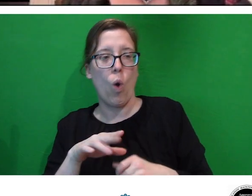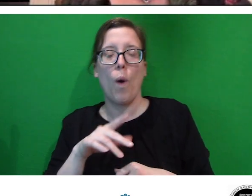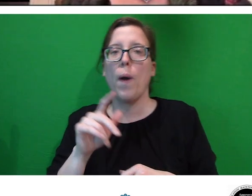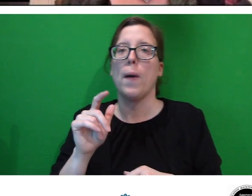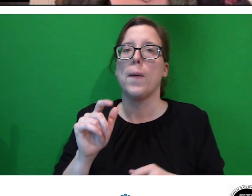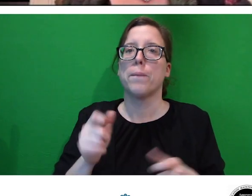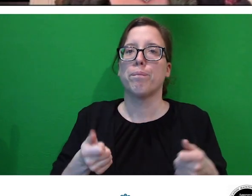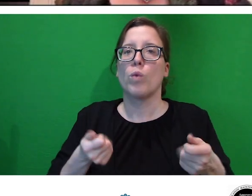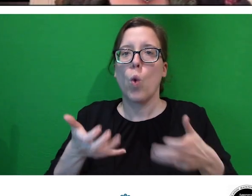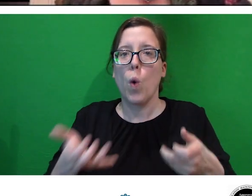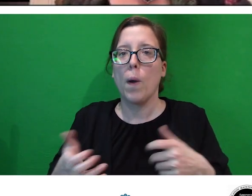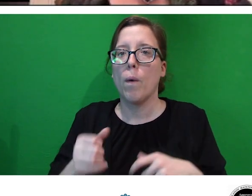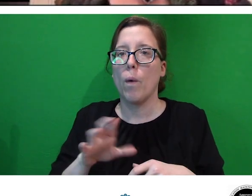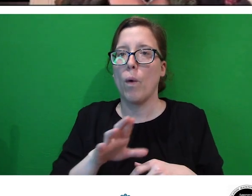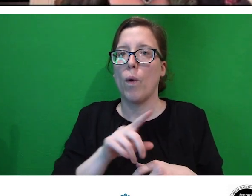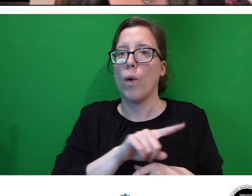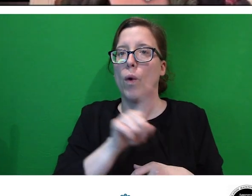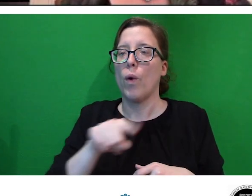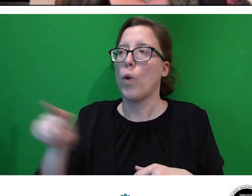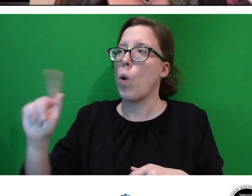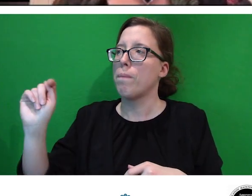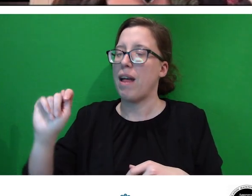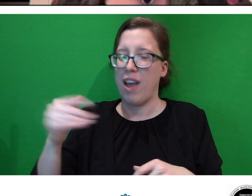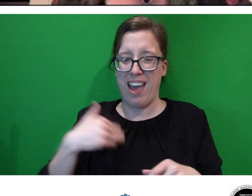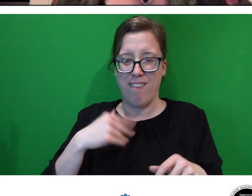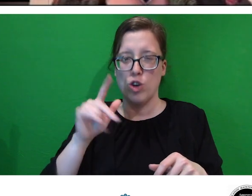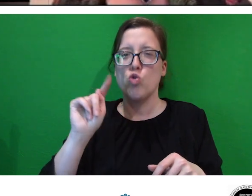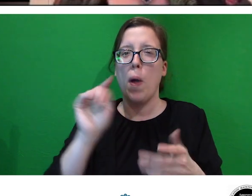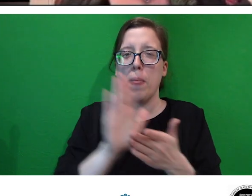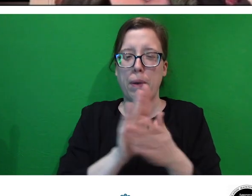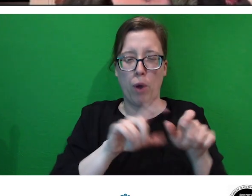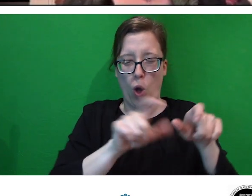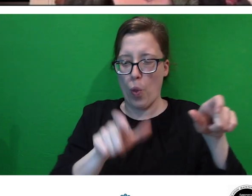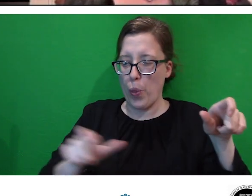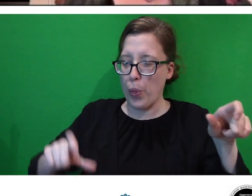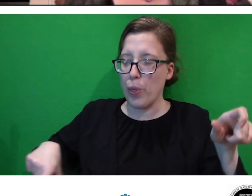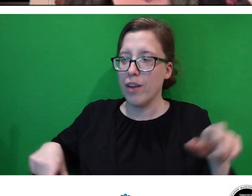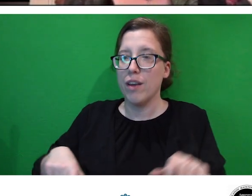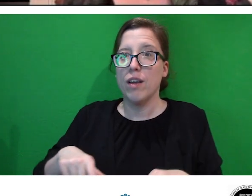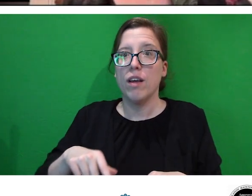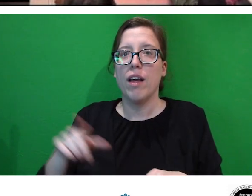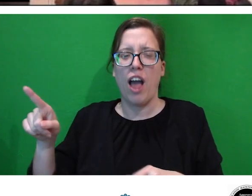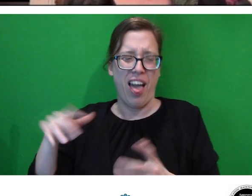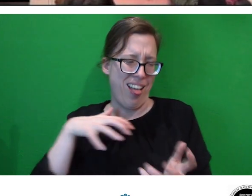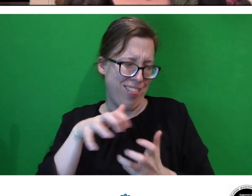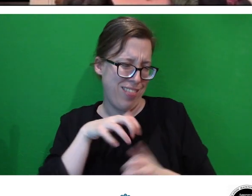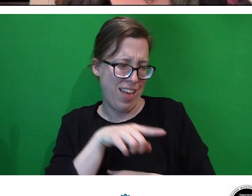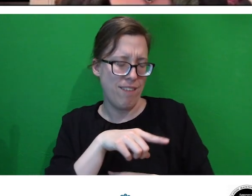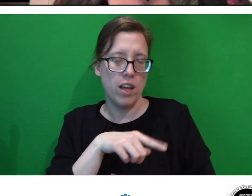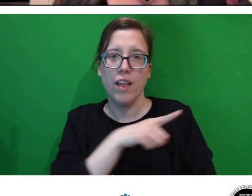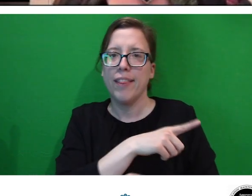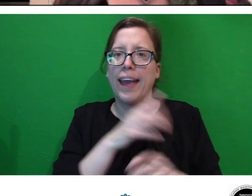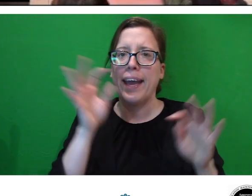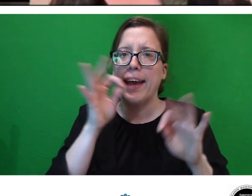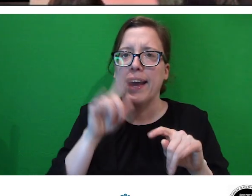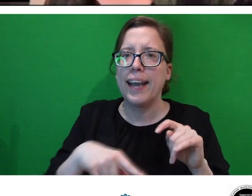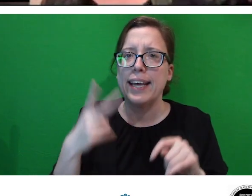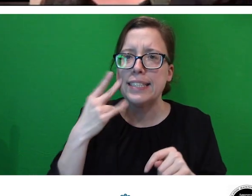And the other kids will laugh at them. But the kid doesn't know he's laughing at him. Or kids will walk out of the bathroom or wheel out of the bathroom with this big